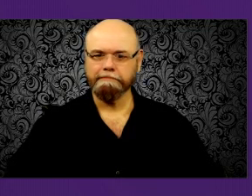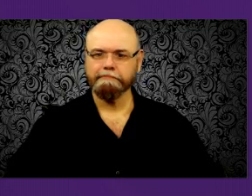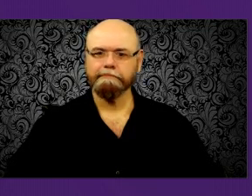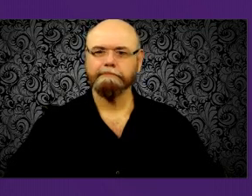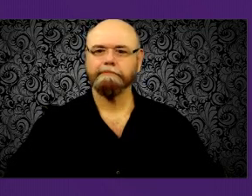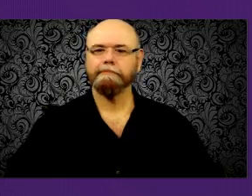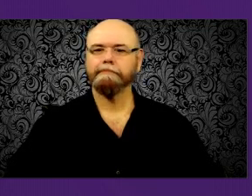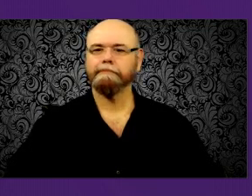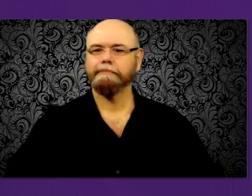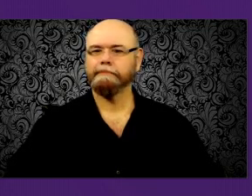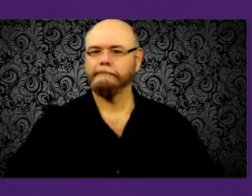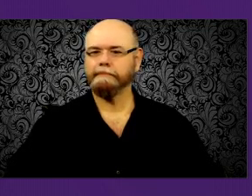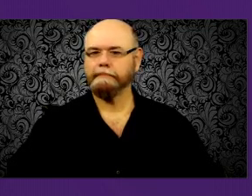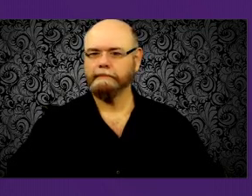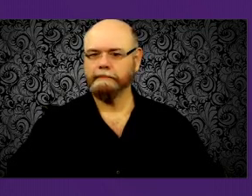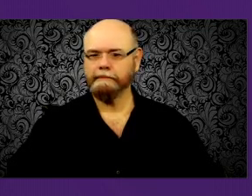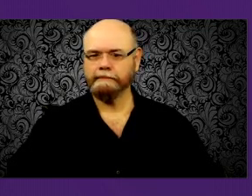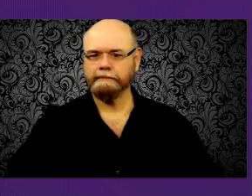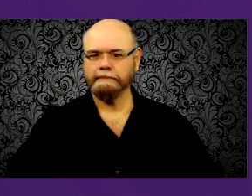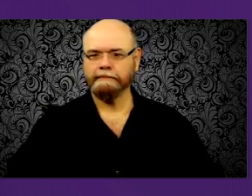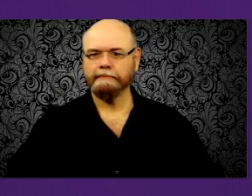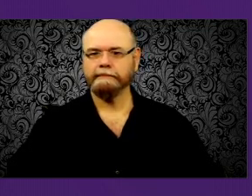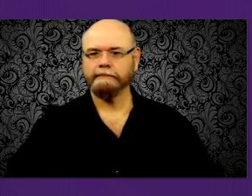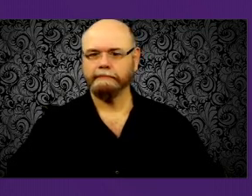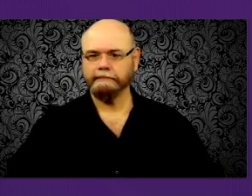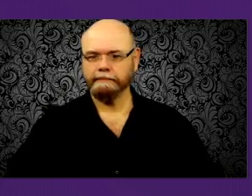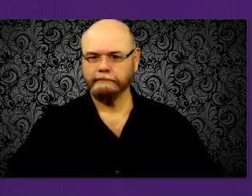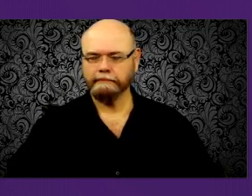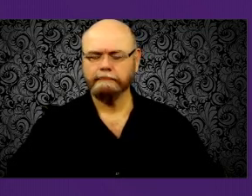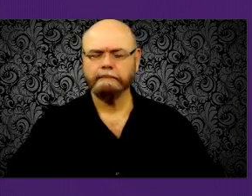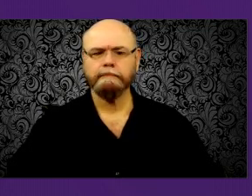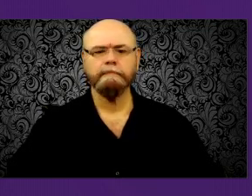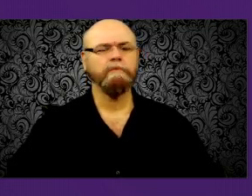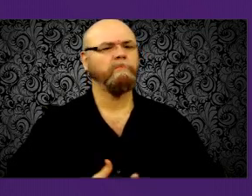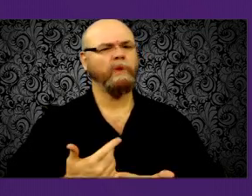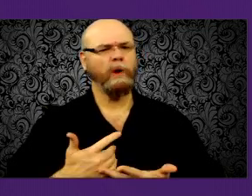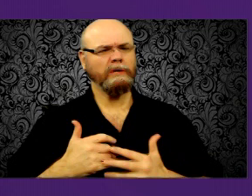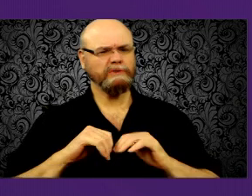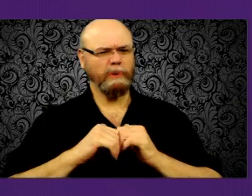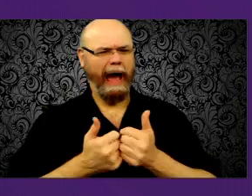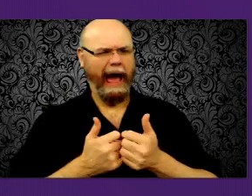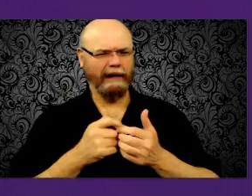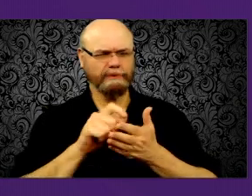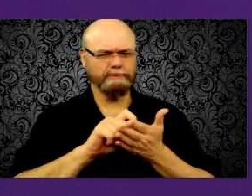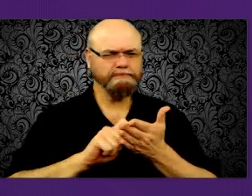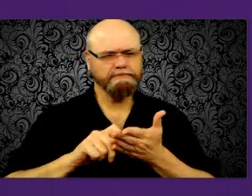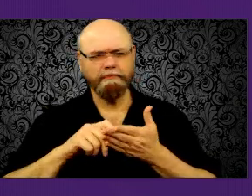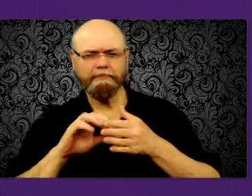Now, en route to crafting our narratives based on research, we practiced close looking and